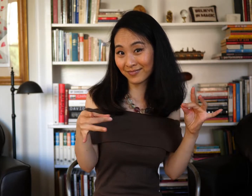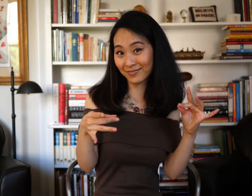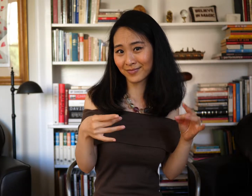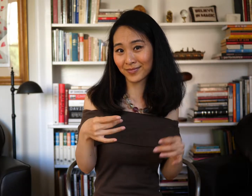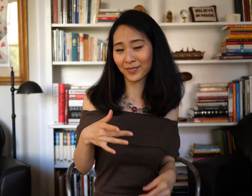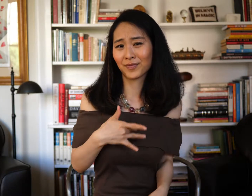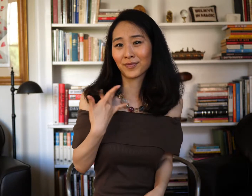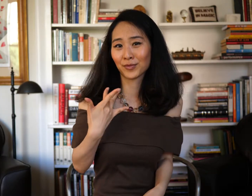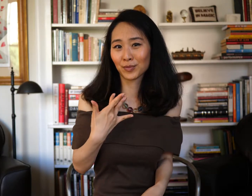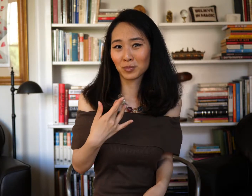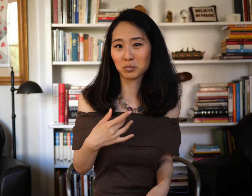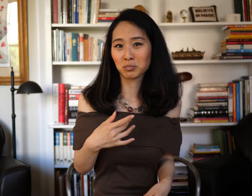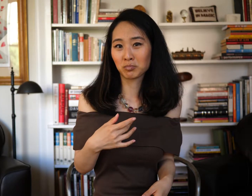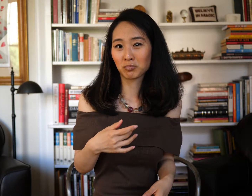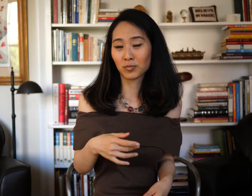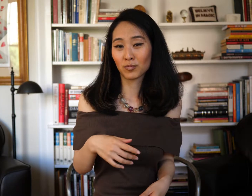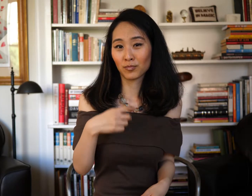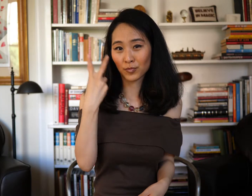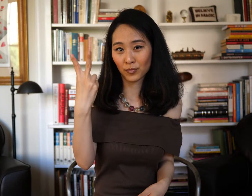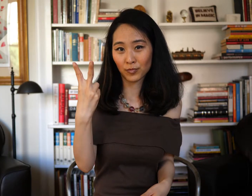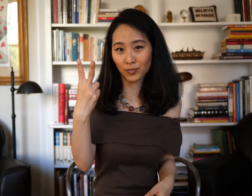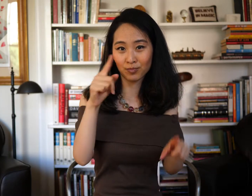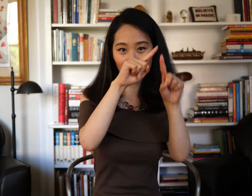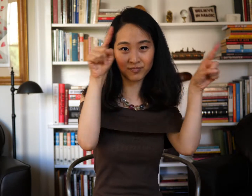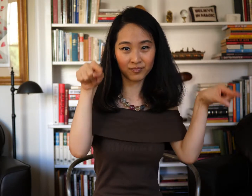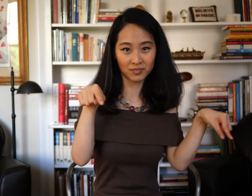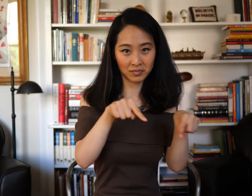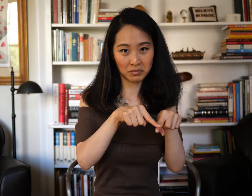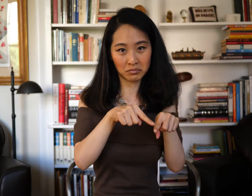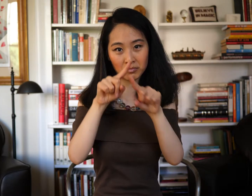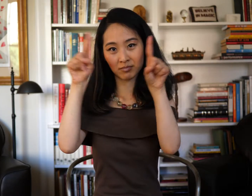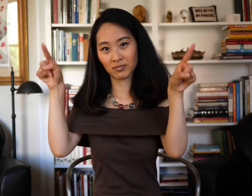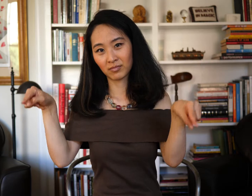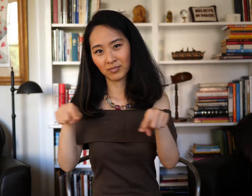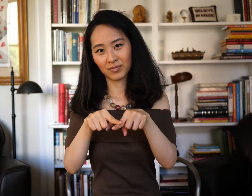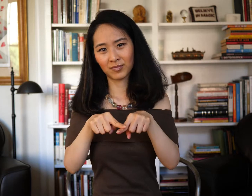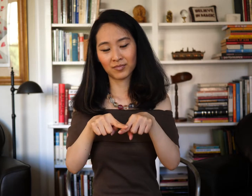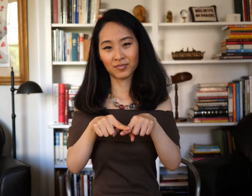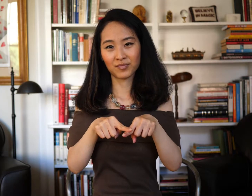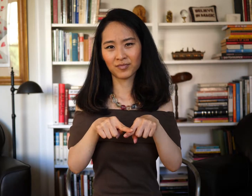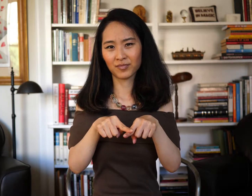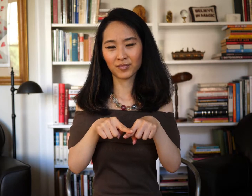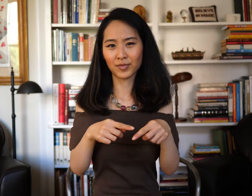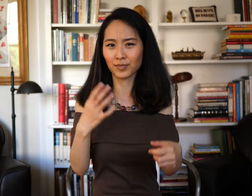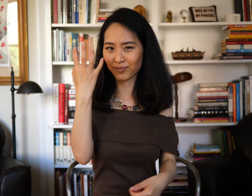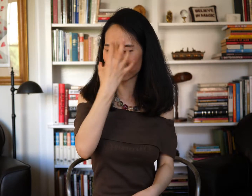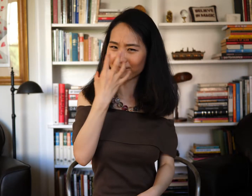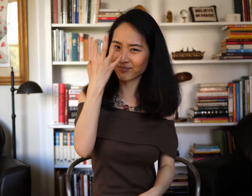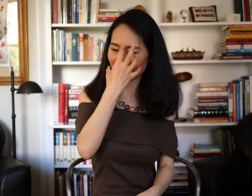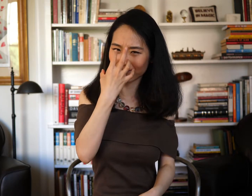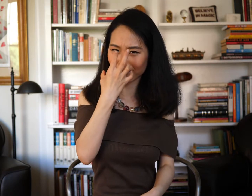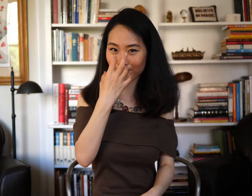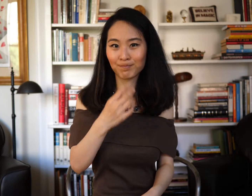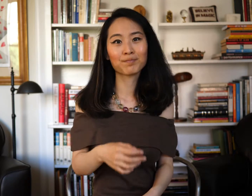they feel confused with the slit screens.